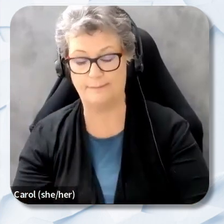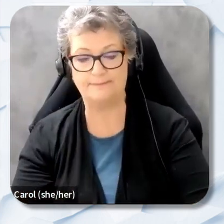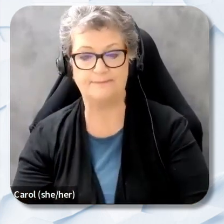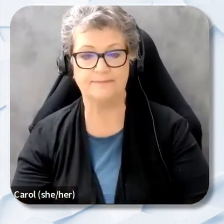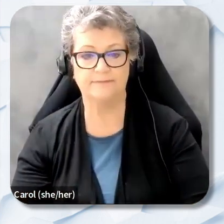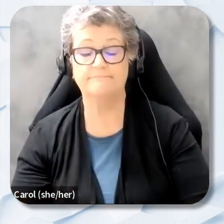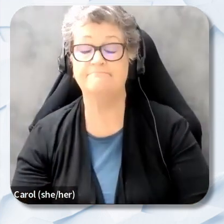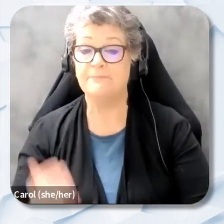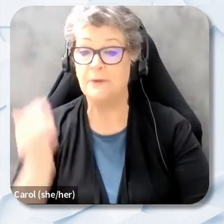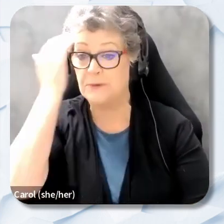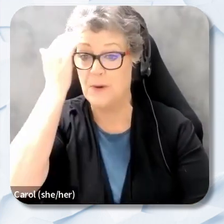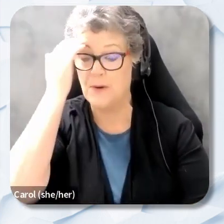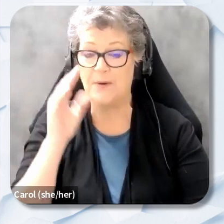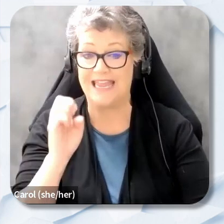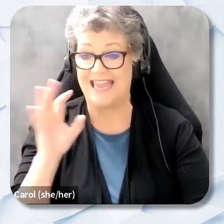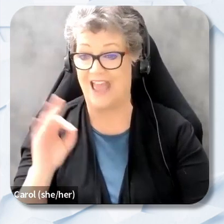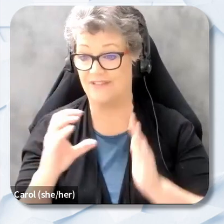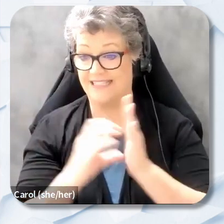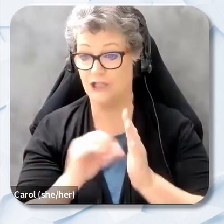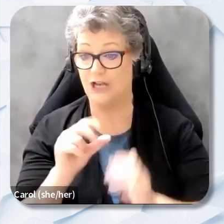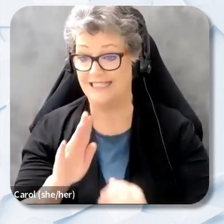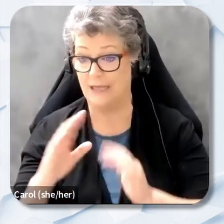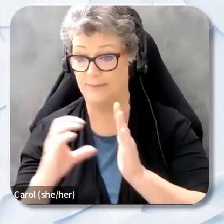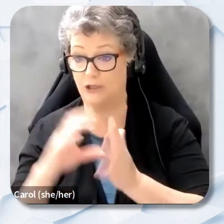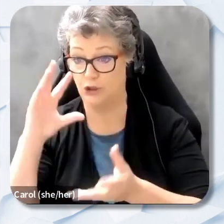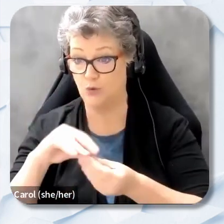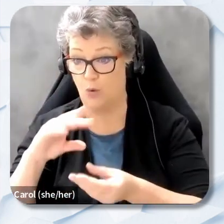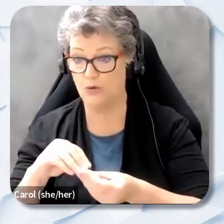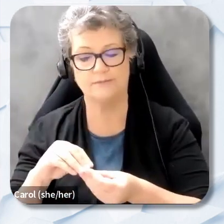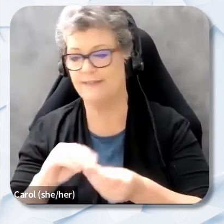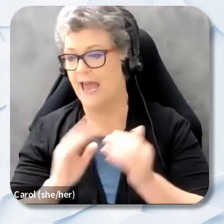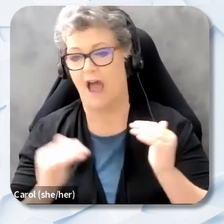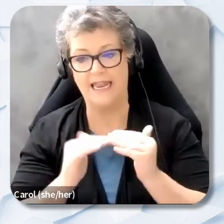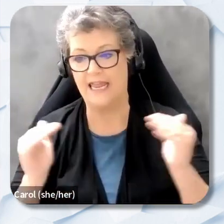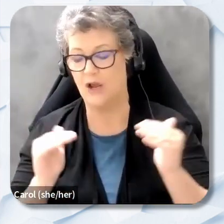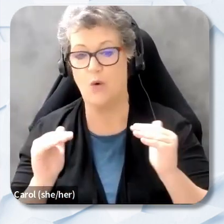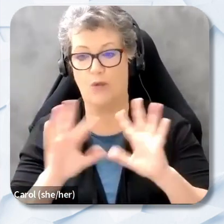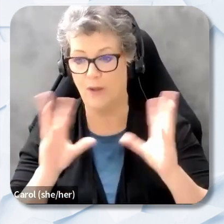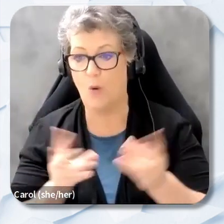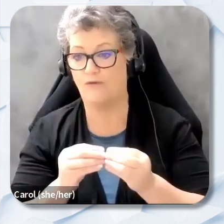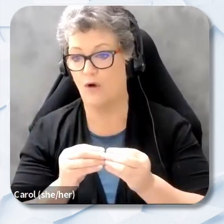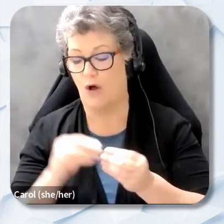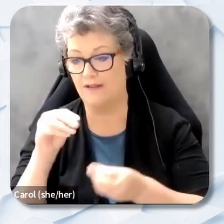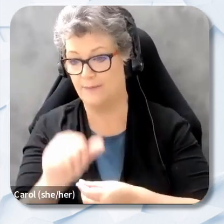Please note that the EEF section and subsection totals may not equal the overall expenditure total.